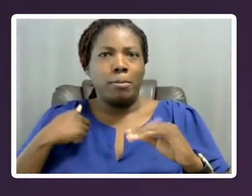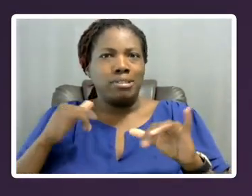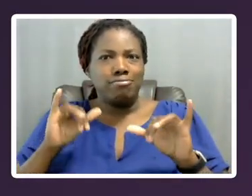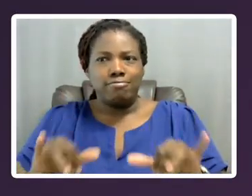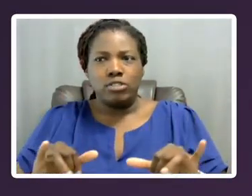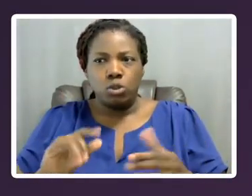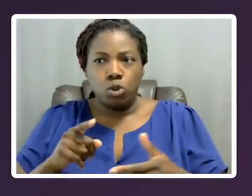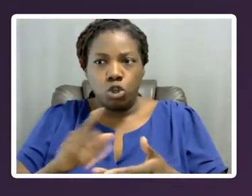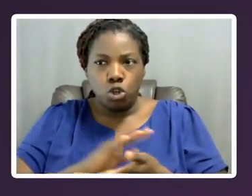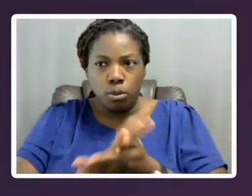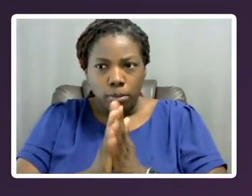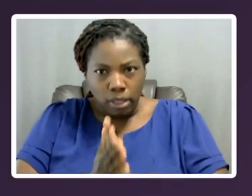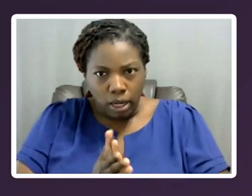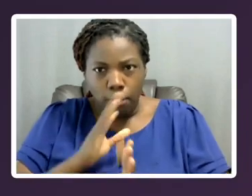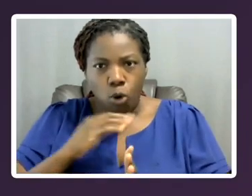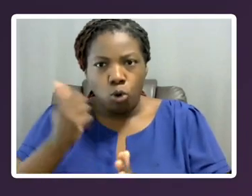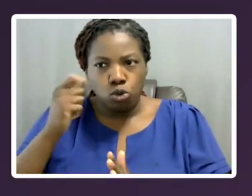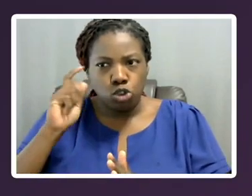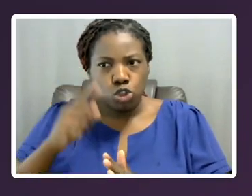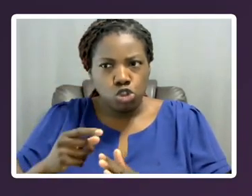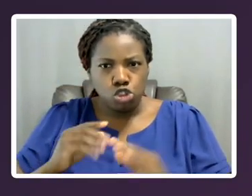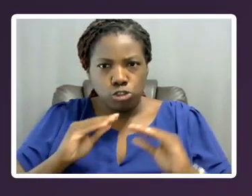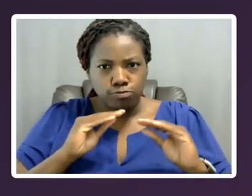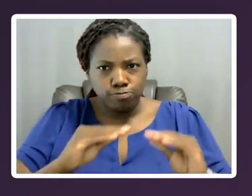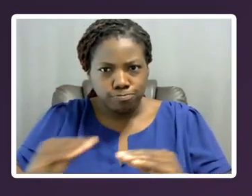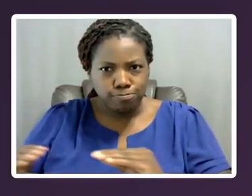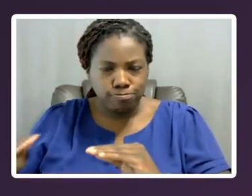you're always supposed to hand off your traditions and always supposed to teach the